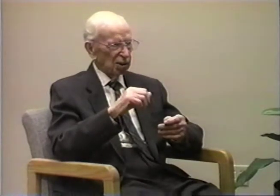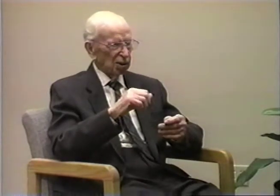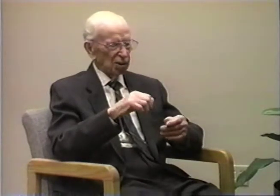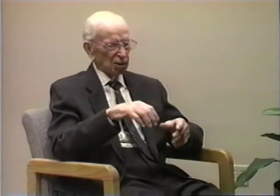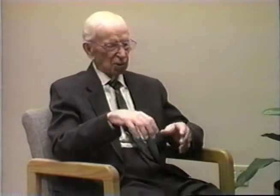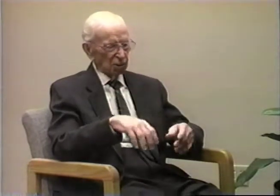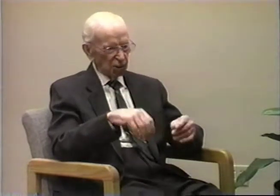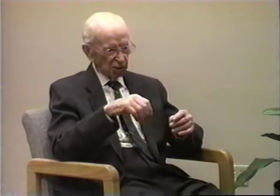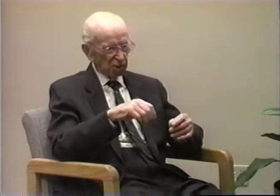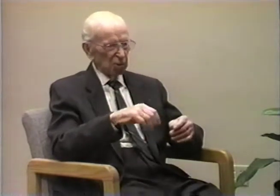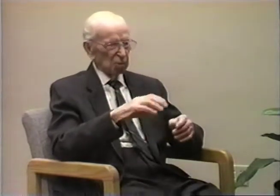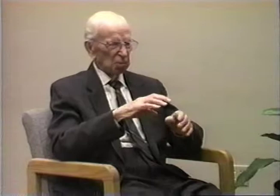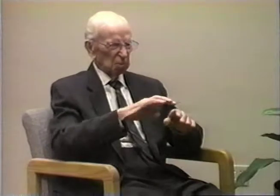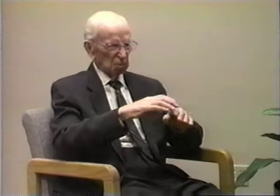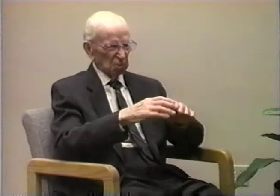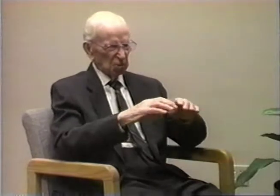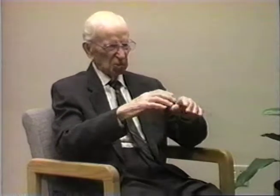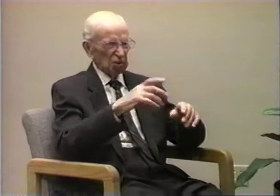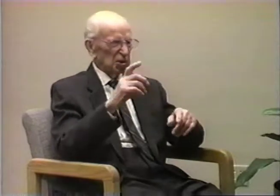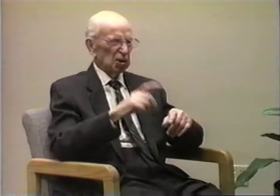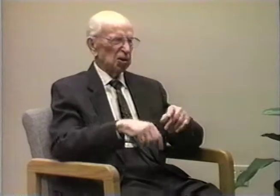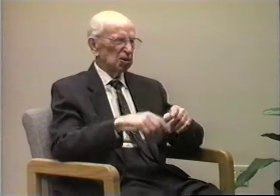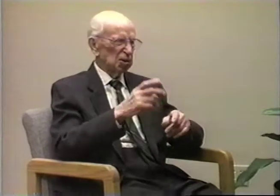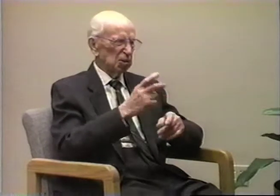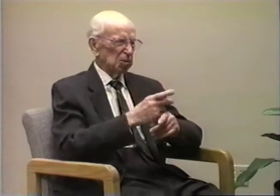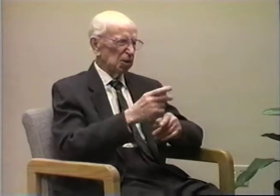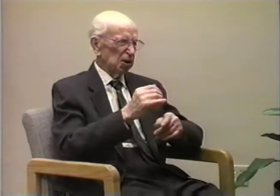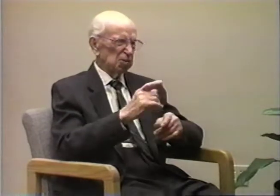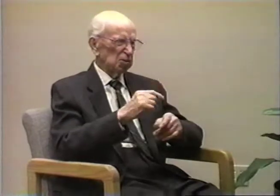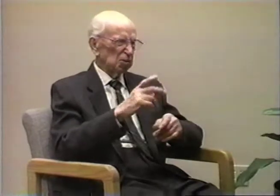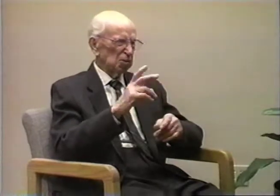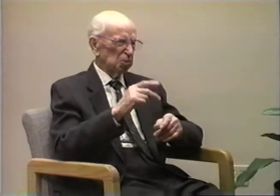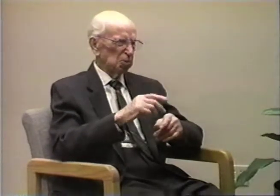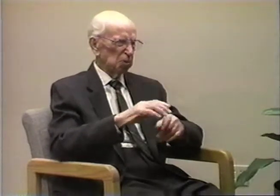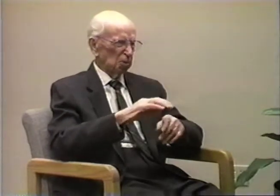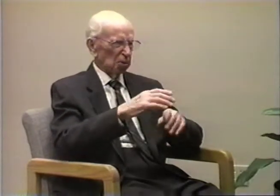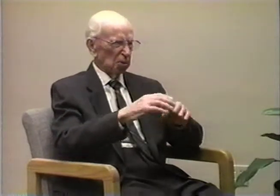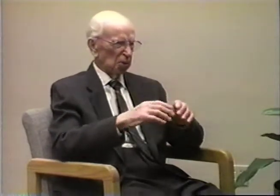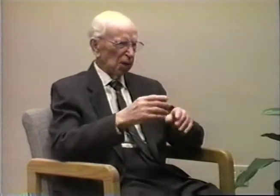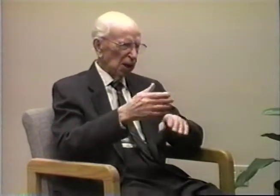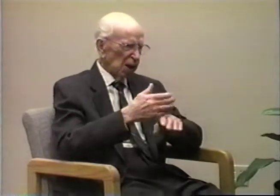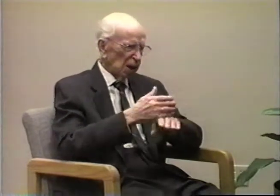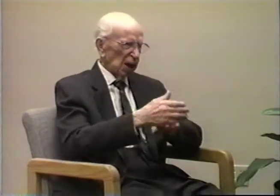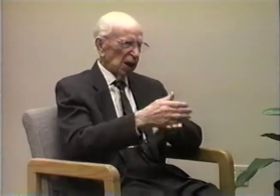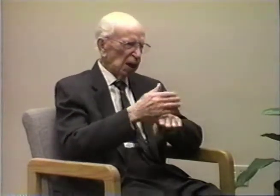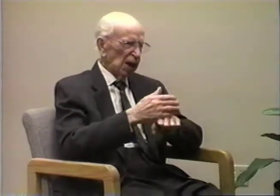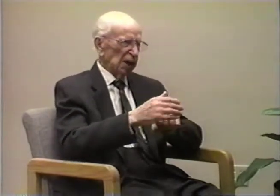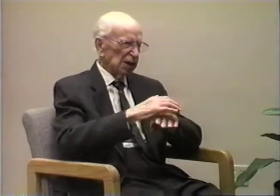and we had to replane the surface because it became warped so often.